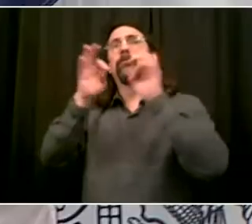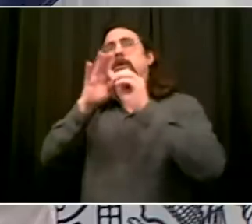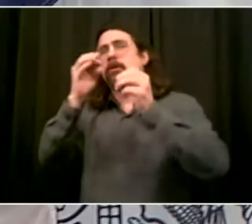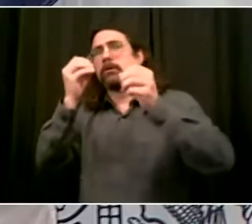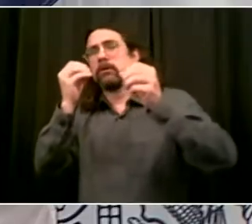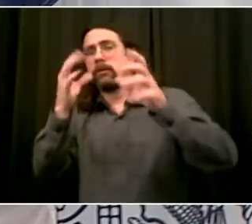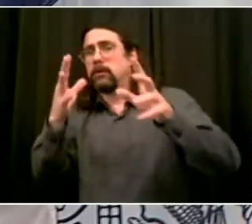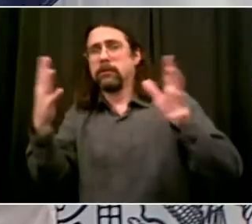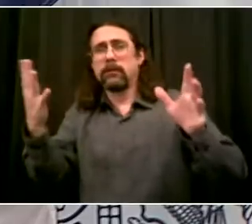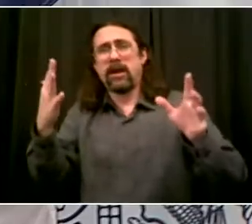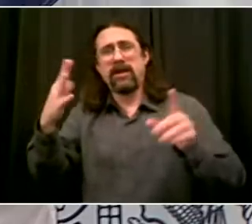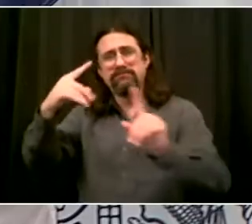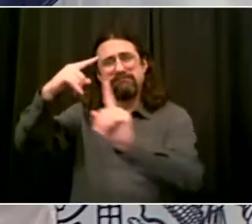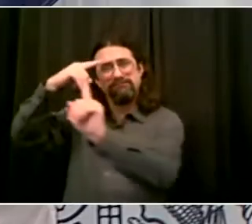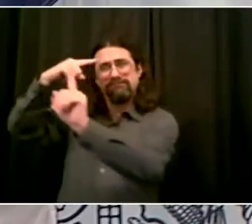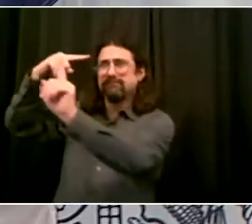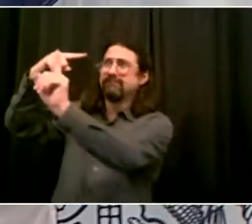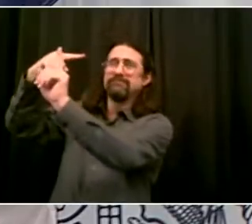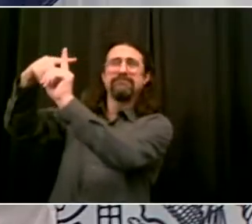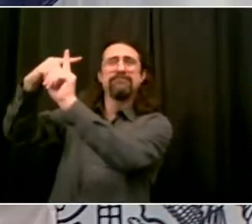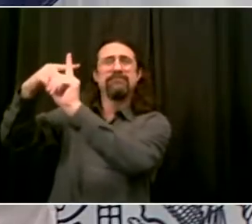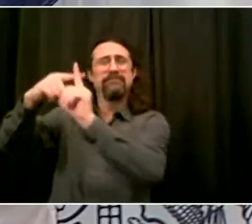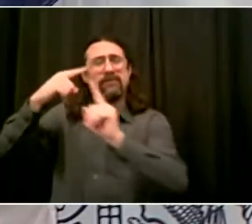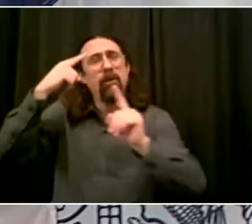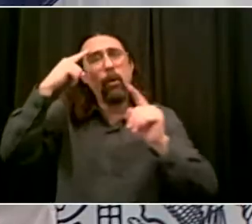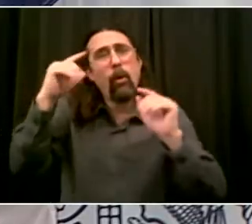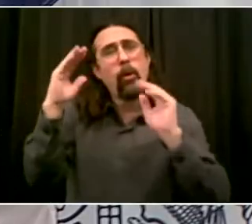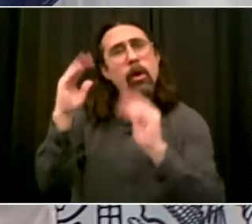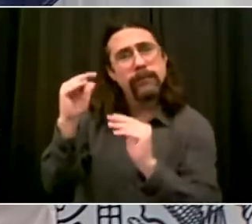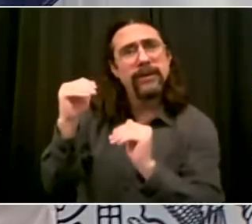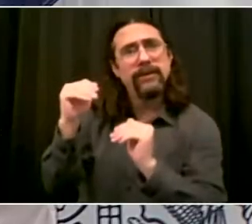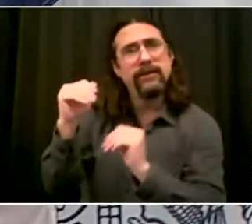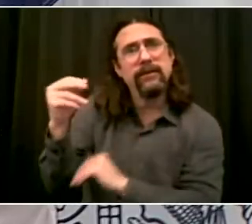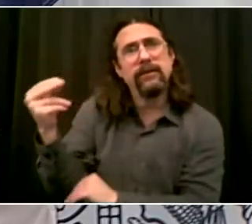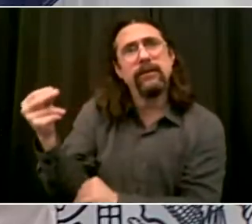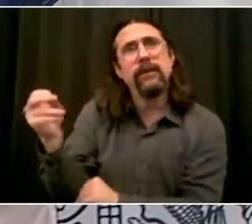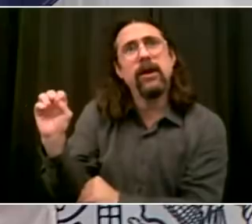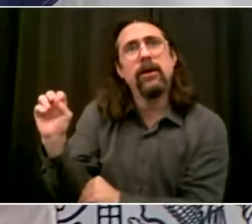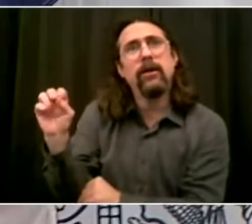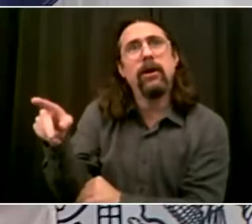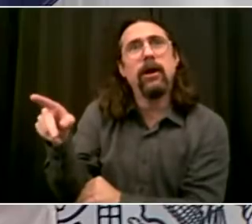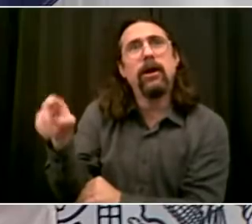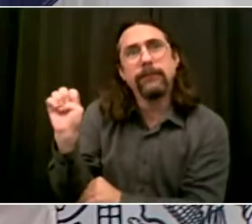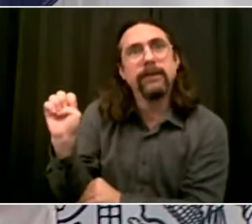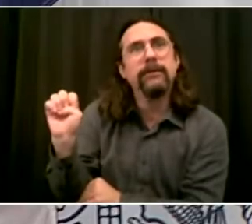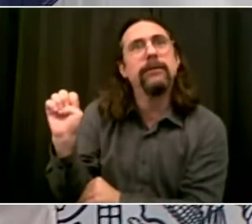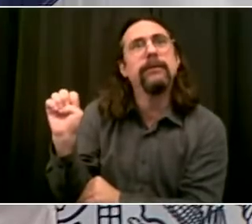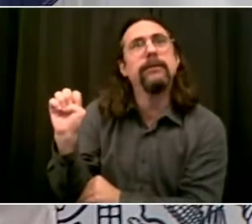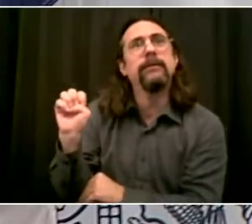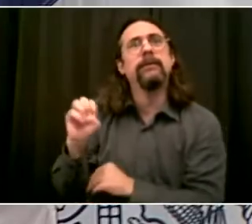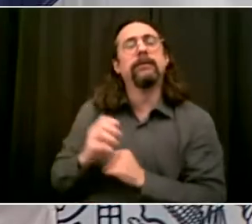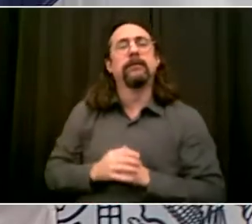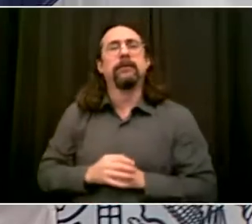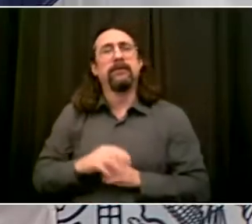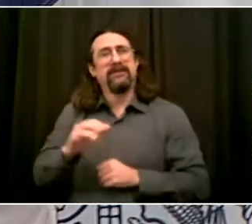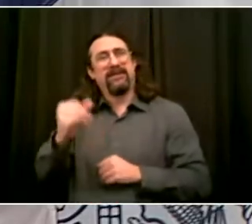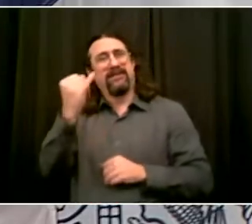HOPELESS THEY DO NOT ACT. THEY DO NOT HAVE